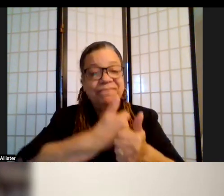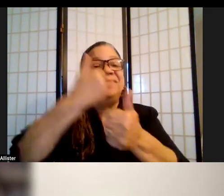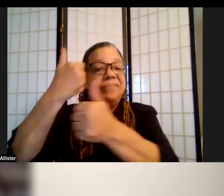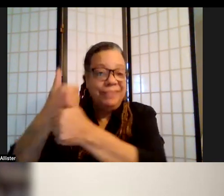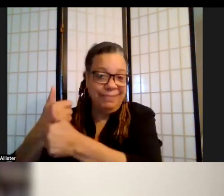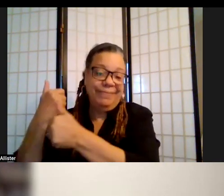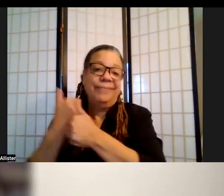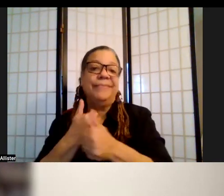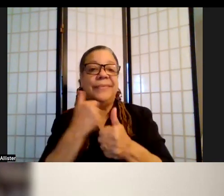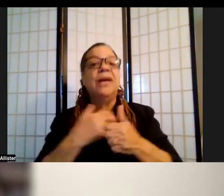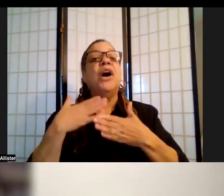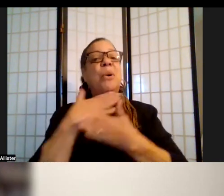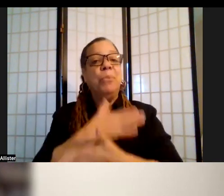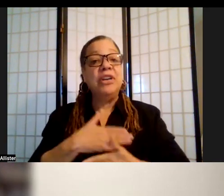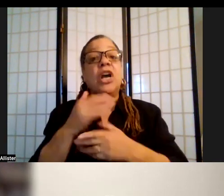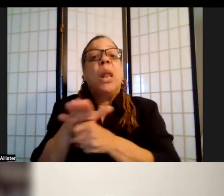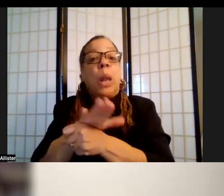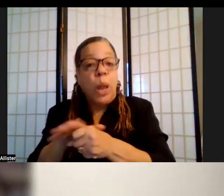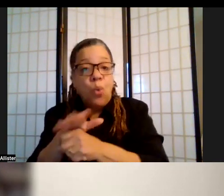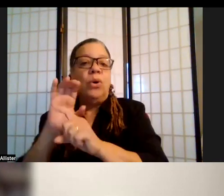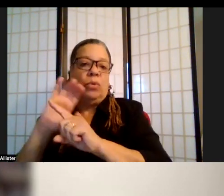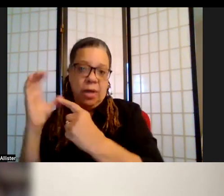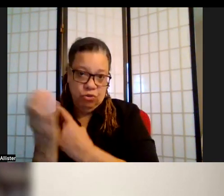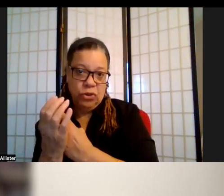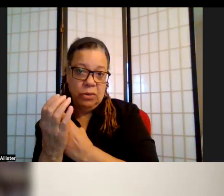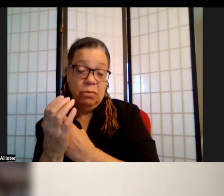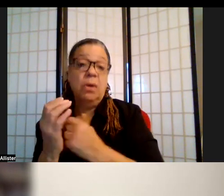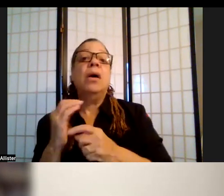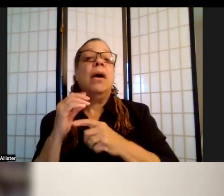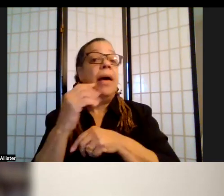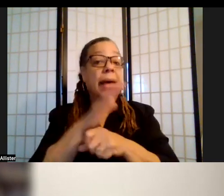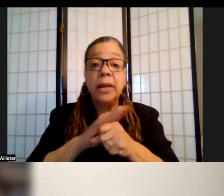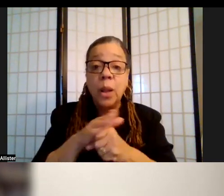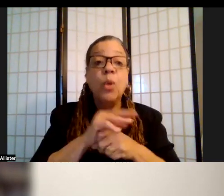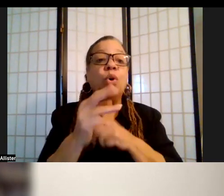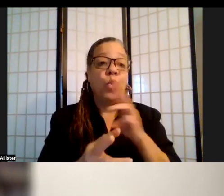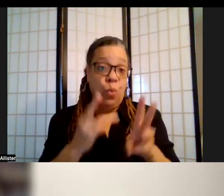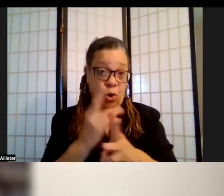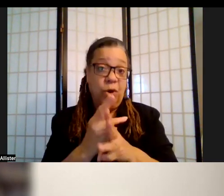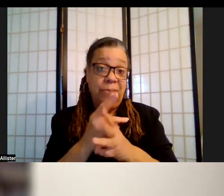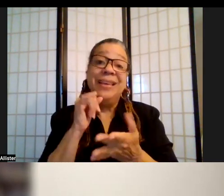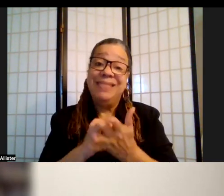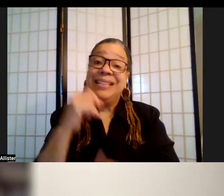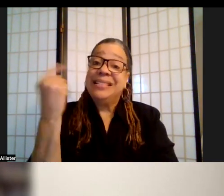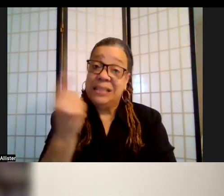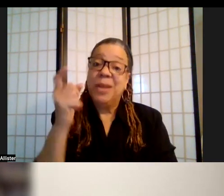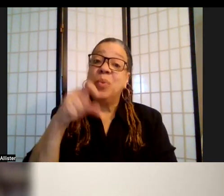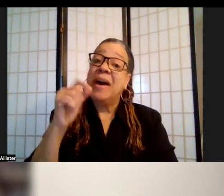an appreciation of local culture, and local realities. Uh, that's, I think, something that we have to pay attention to,